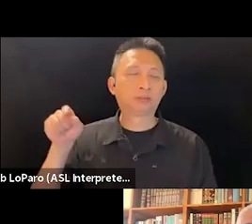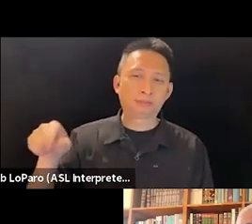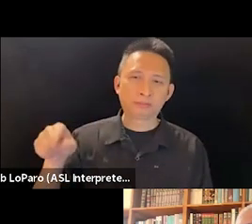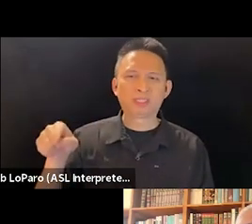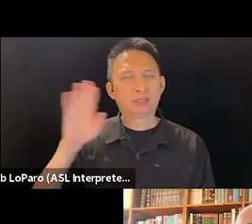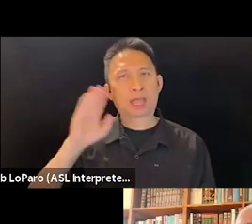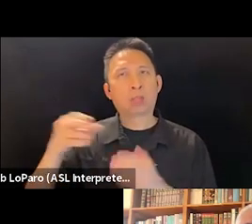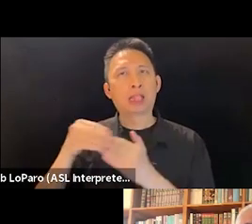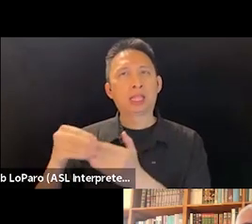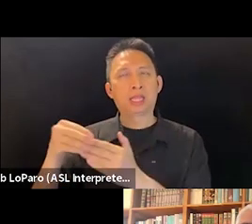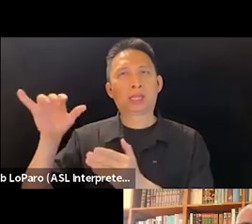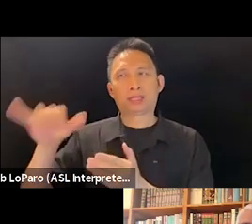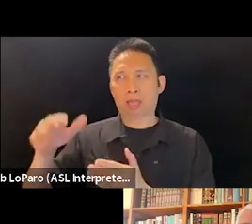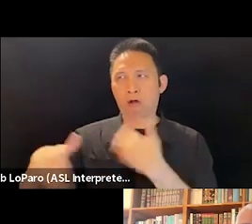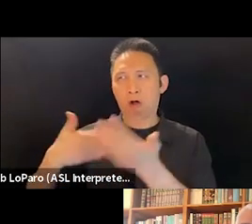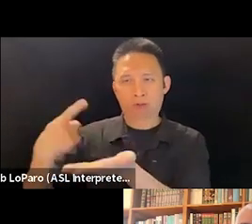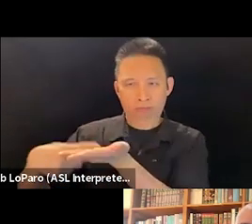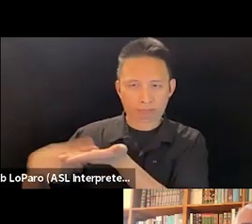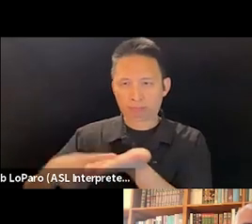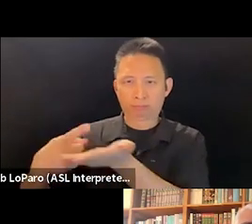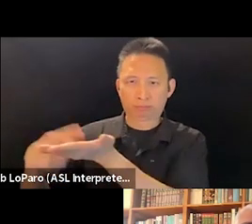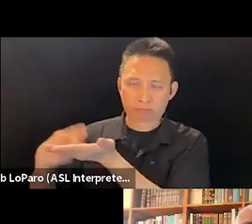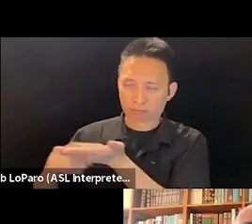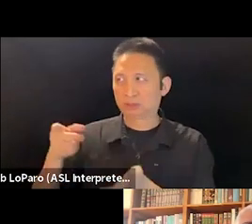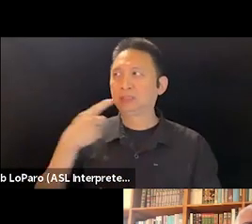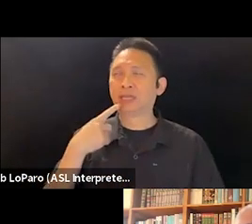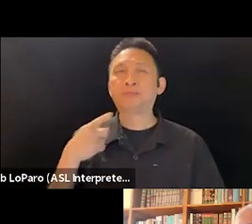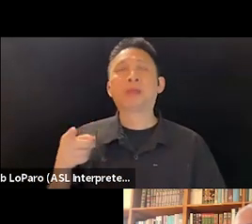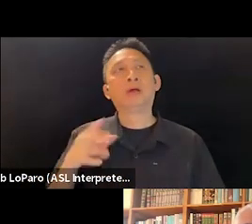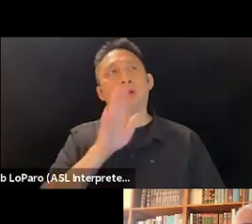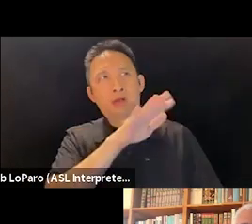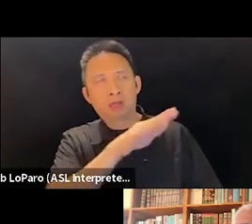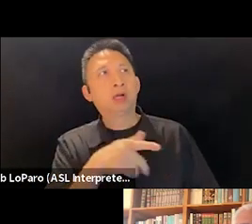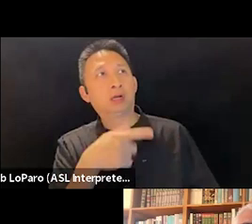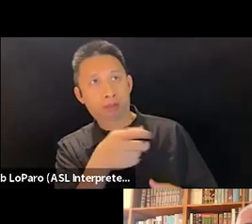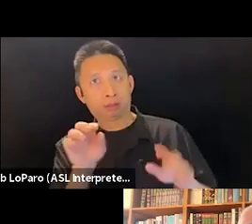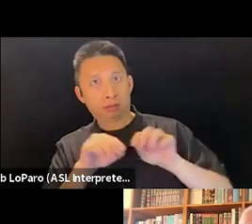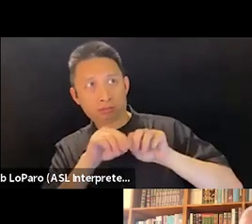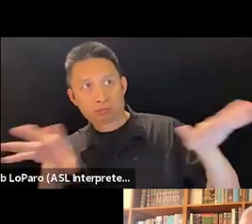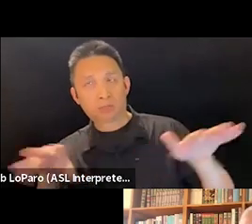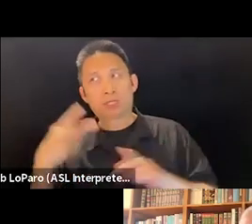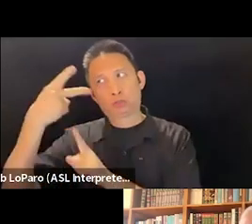And lead that in terms you said, okay, if you are okay, can you broadcast it two months after this partner